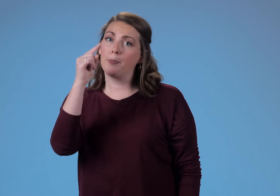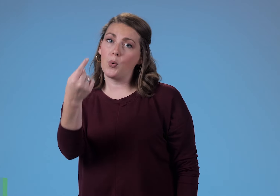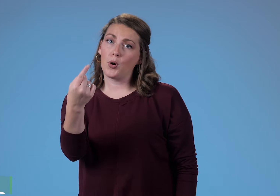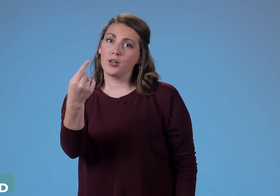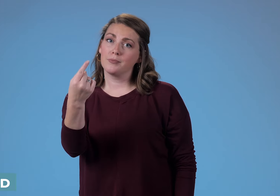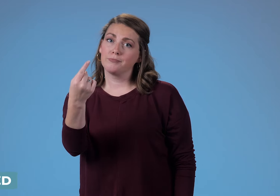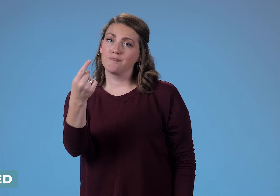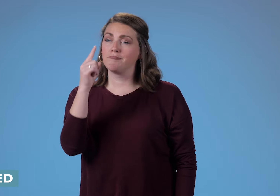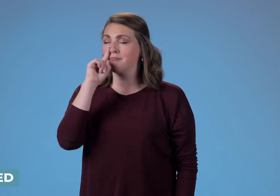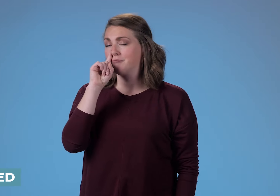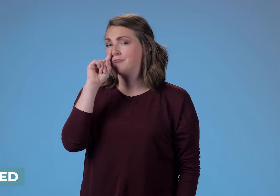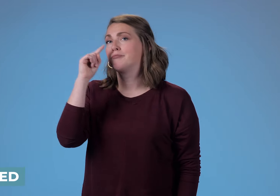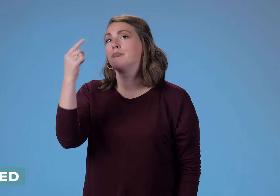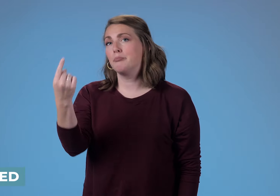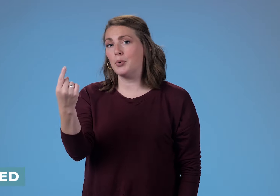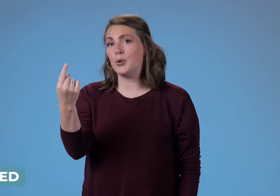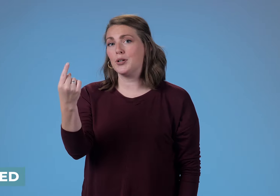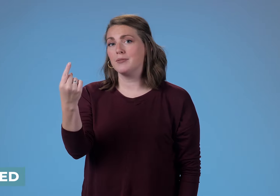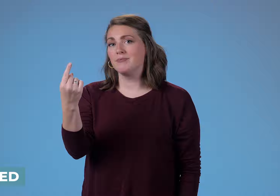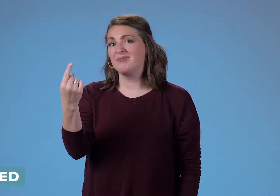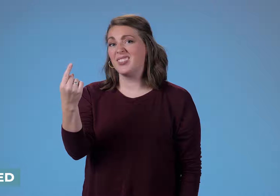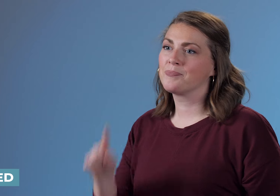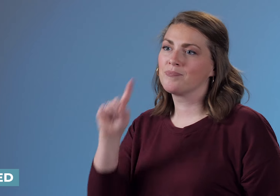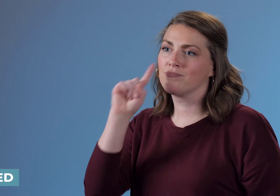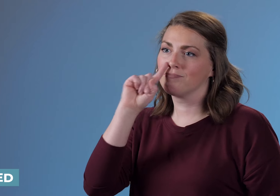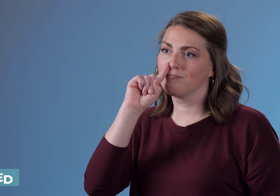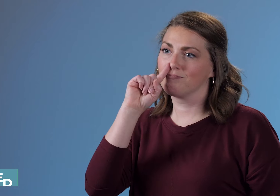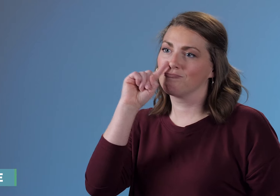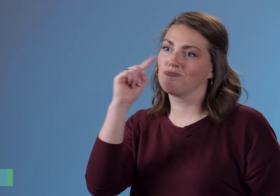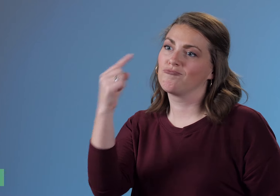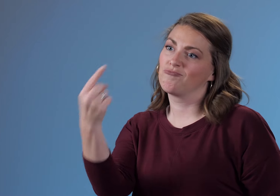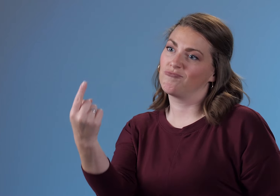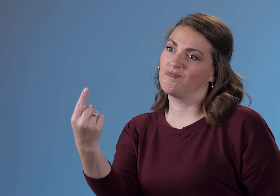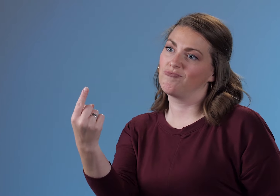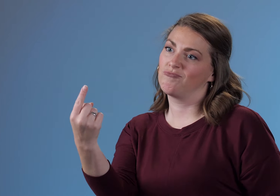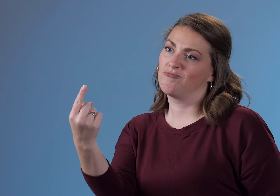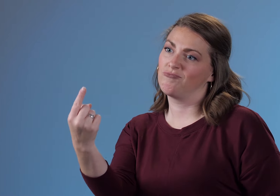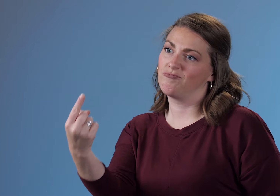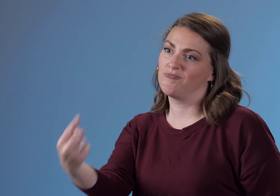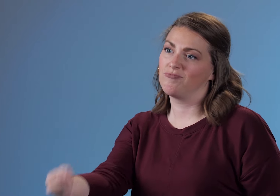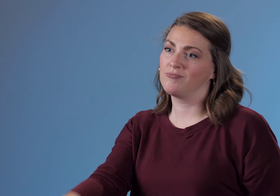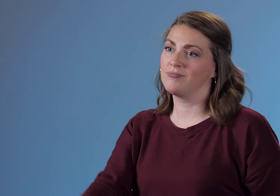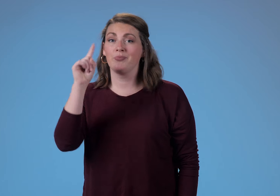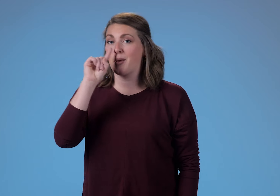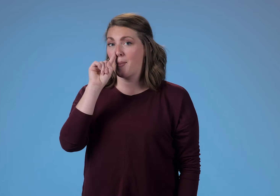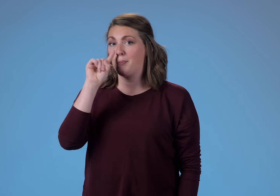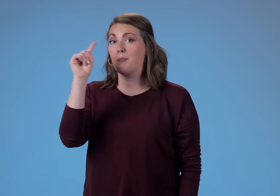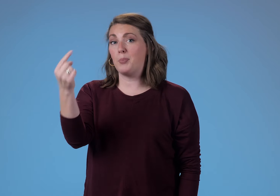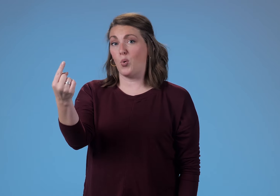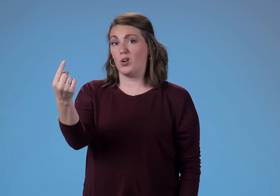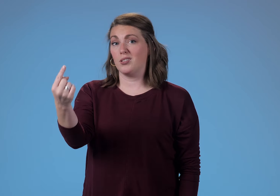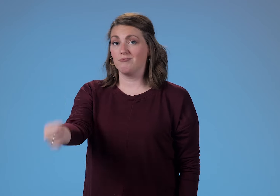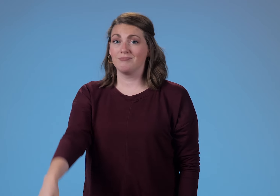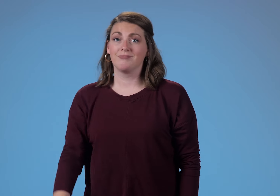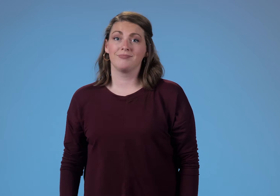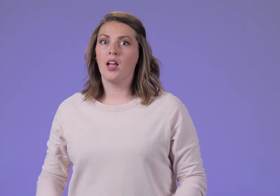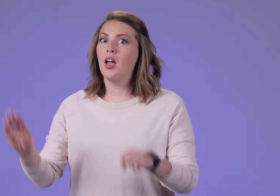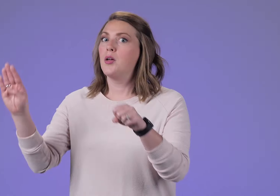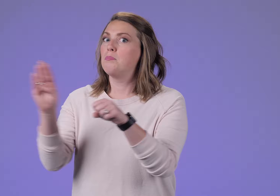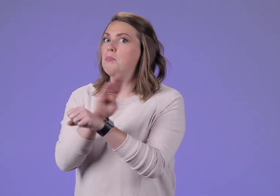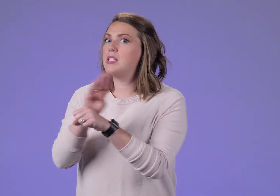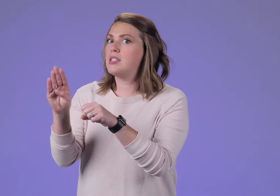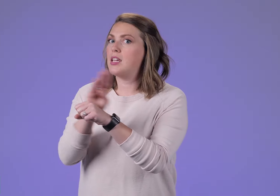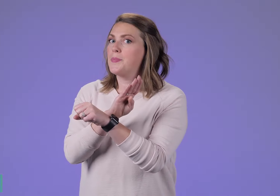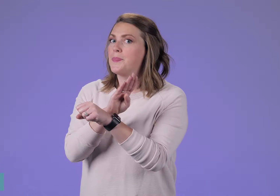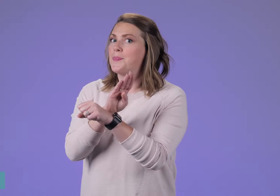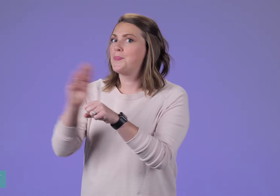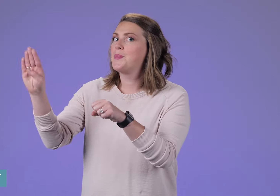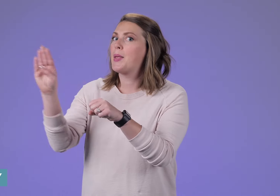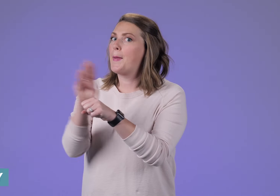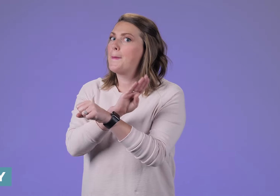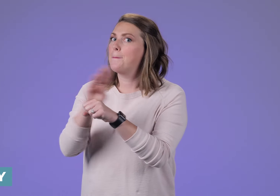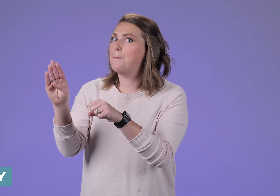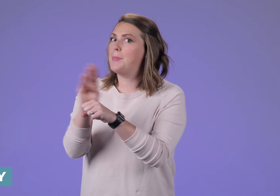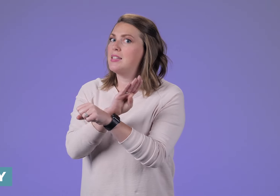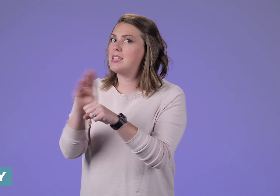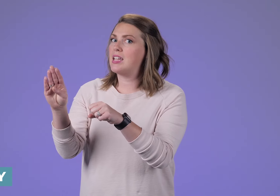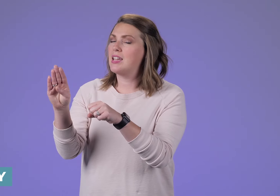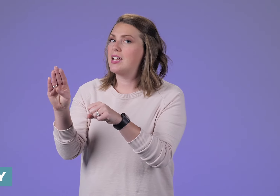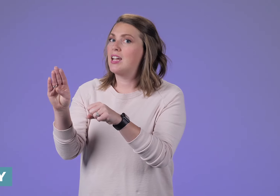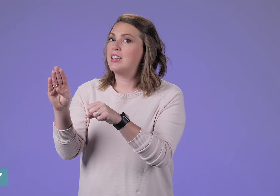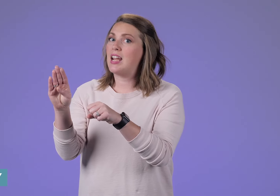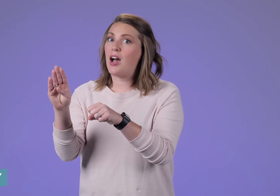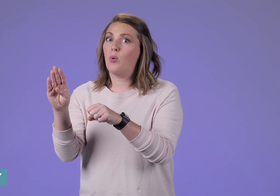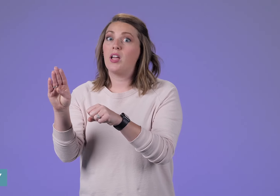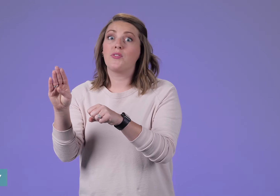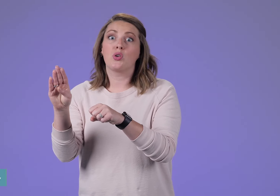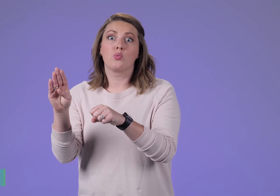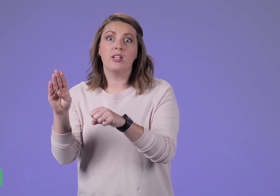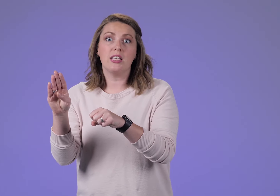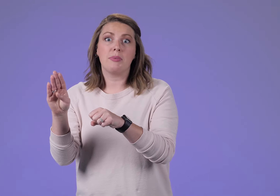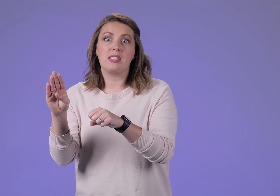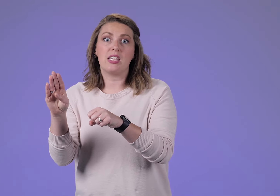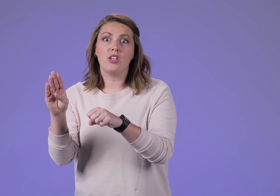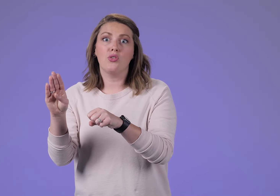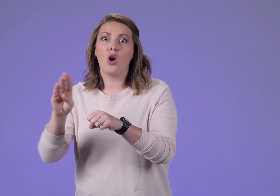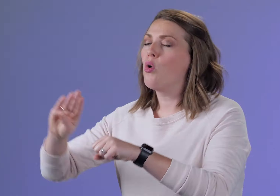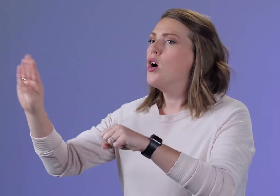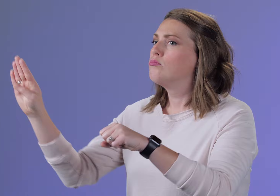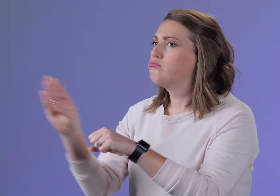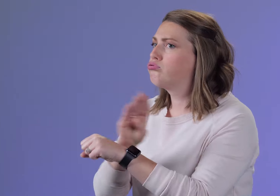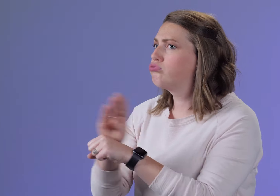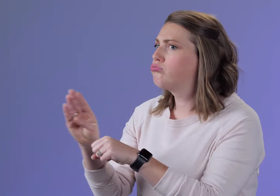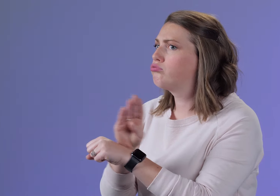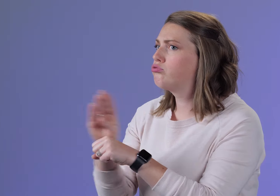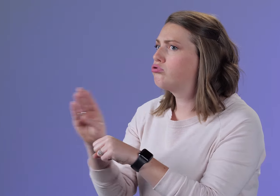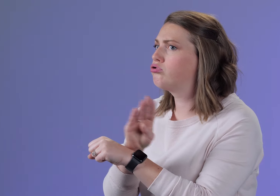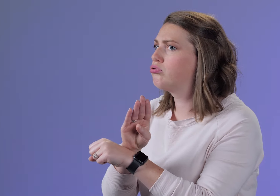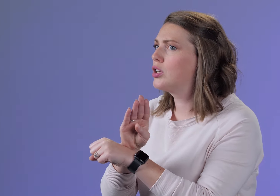'Bored, bored,' it's like you're so bored that you're picking you nose 'bored.' 'Busy, busy,' now if you're really busy you go bptptptpt